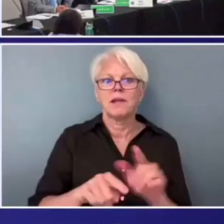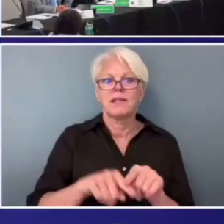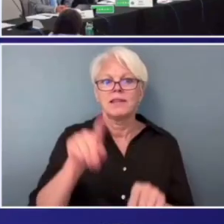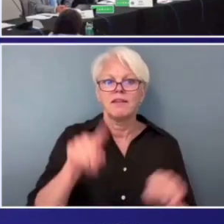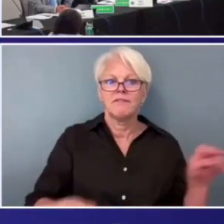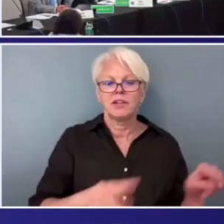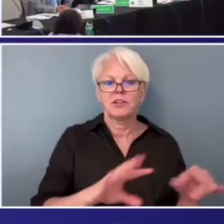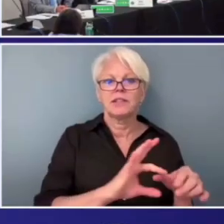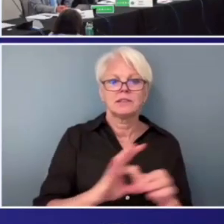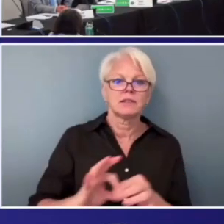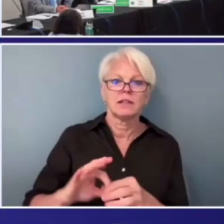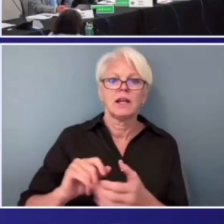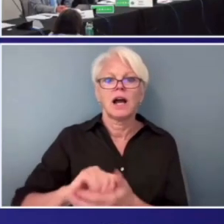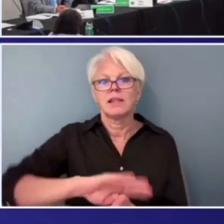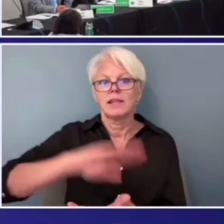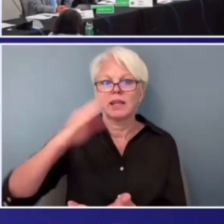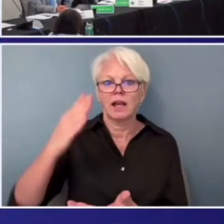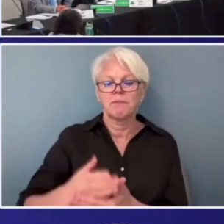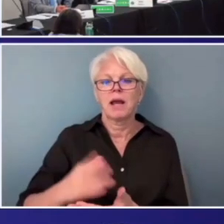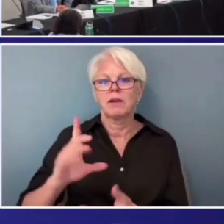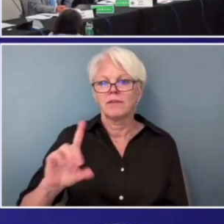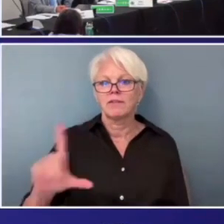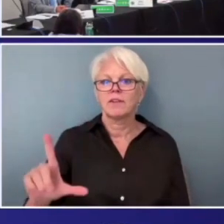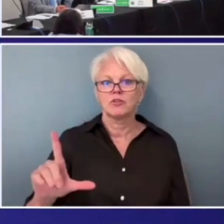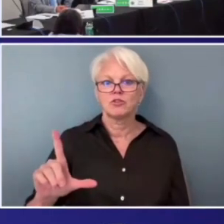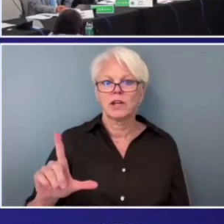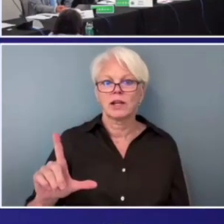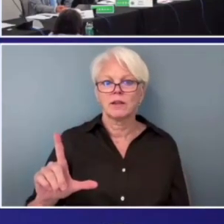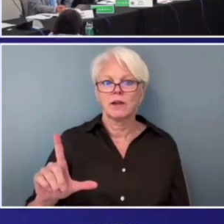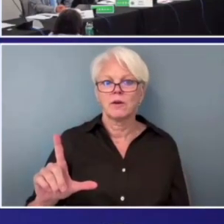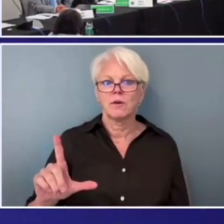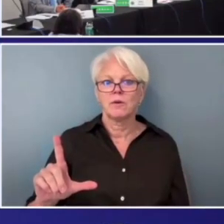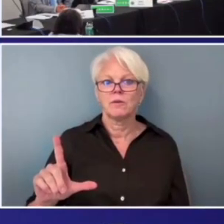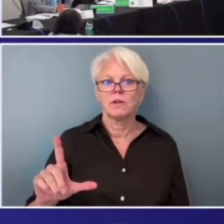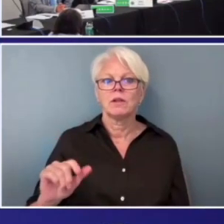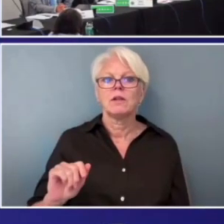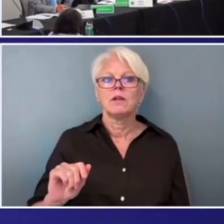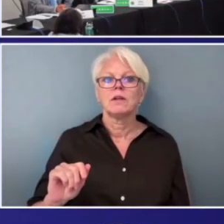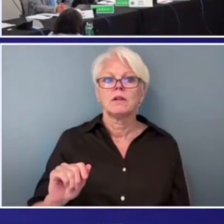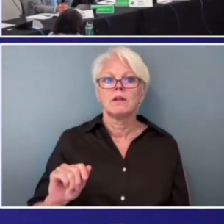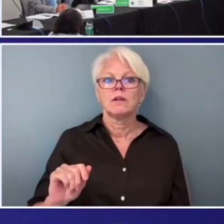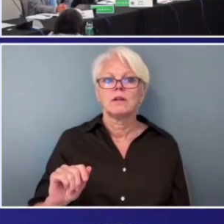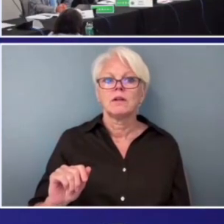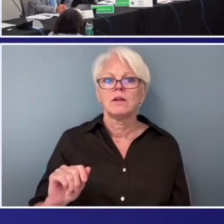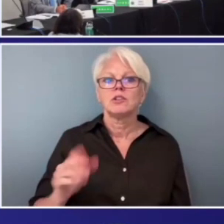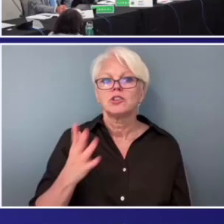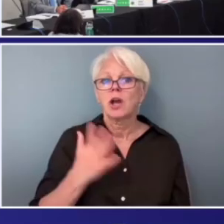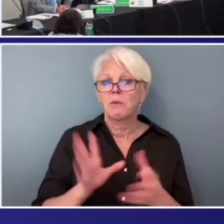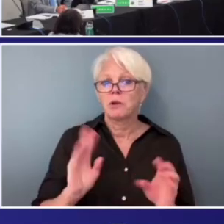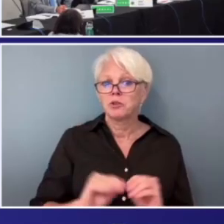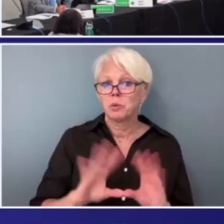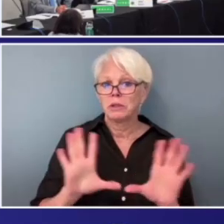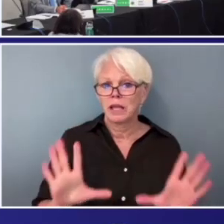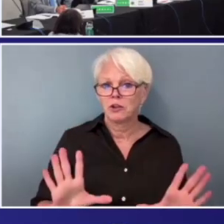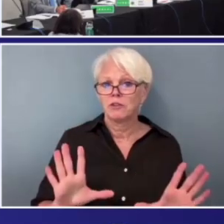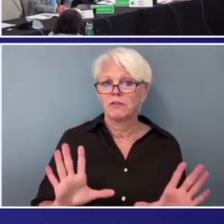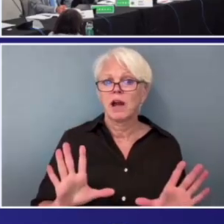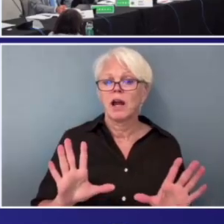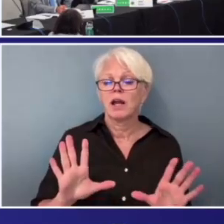amount of borrowers Direct Loans. So what I want to clarify here is for